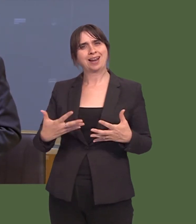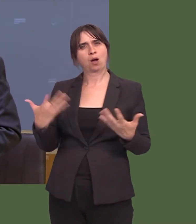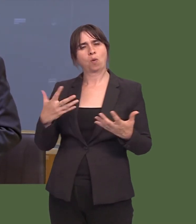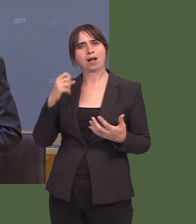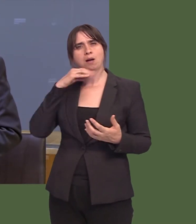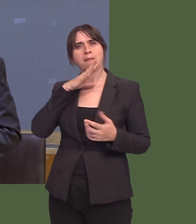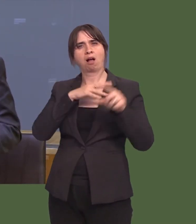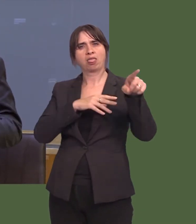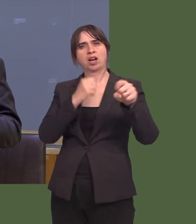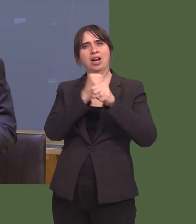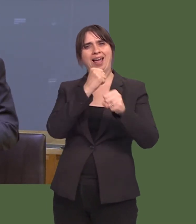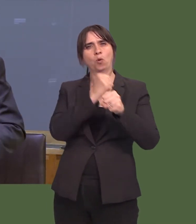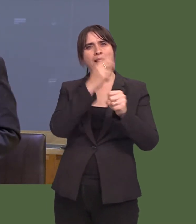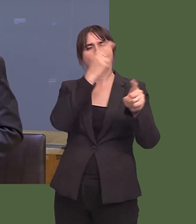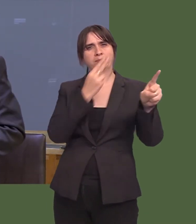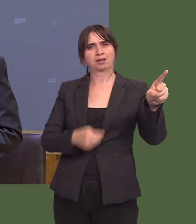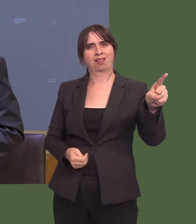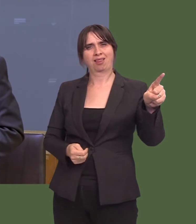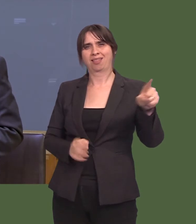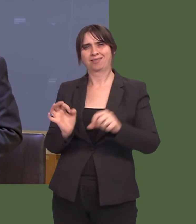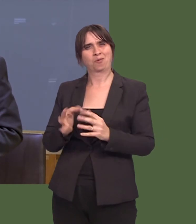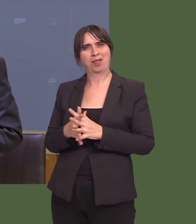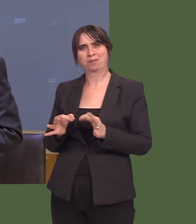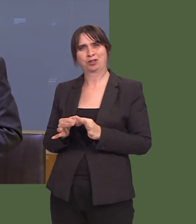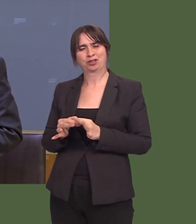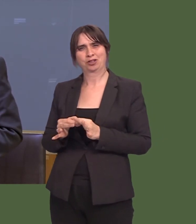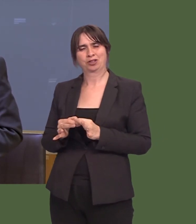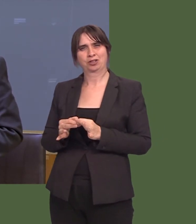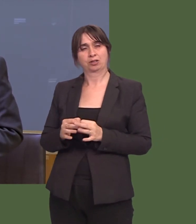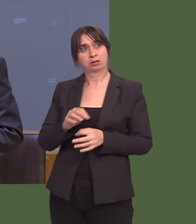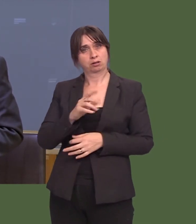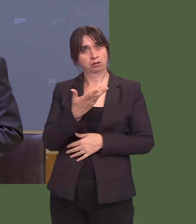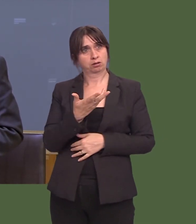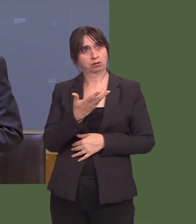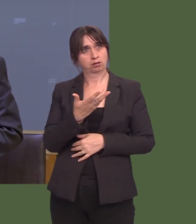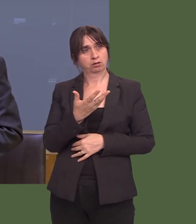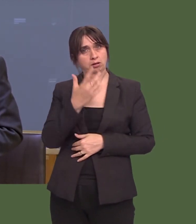Given this review, is your Government willing to reconsider this issue and situation and